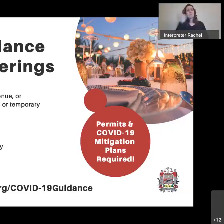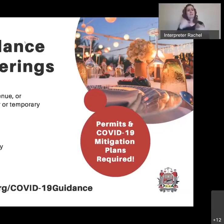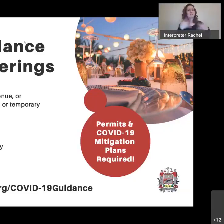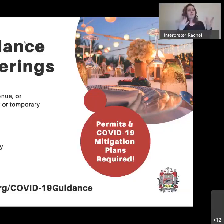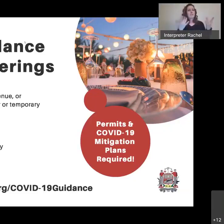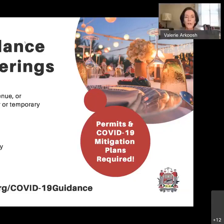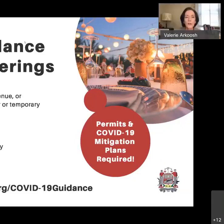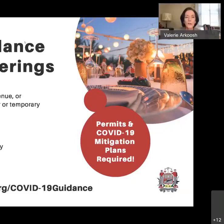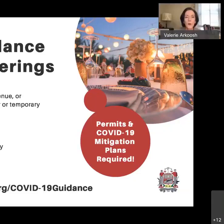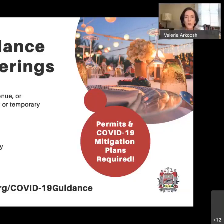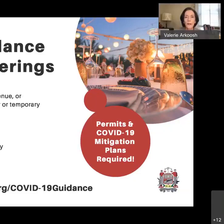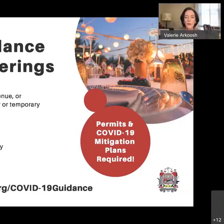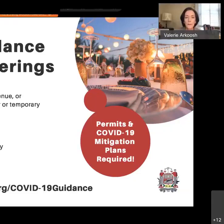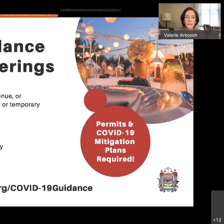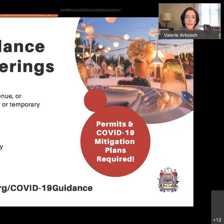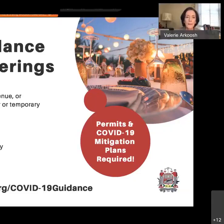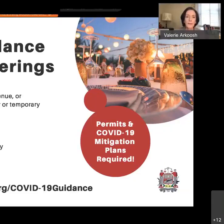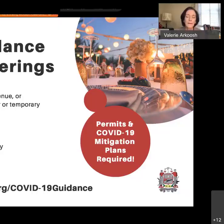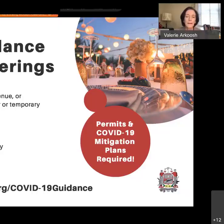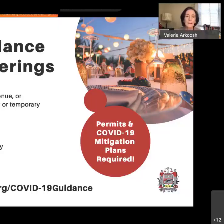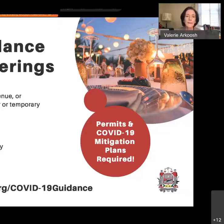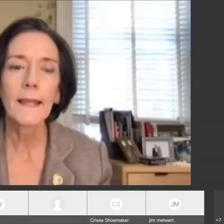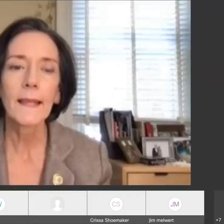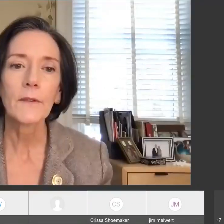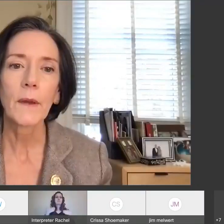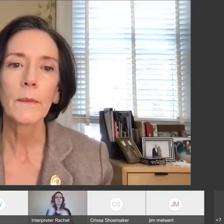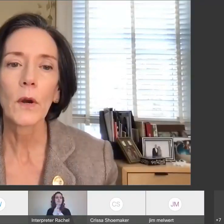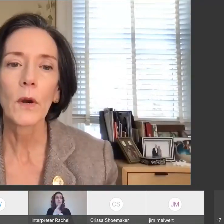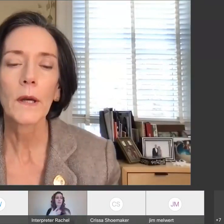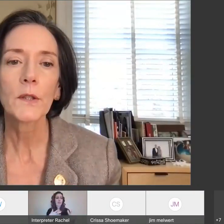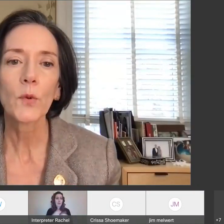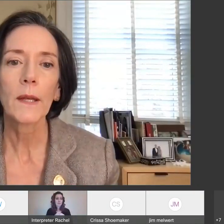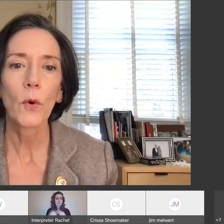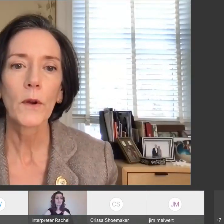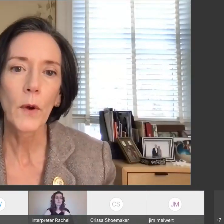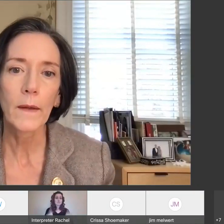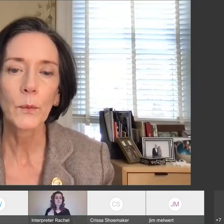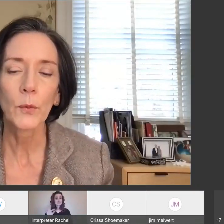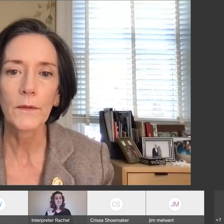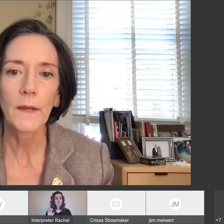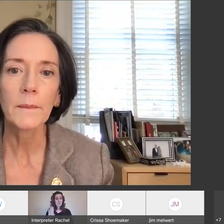Now moving on to our regular update. Since the February 24th press briefing,